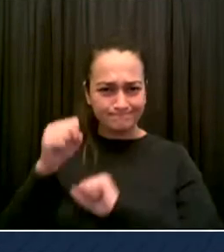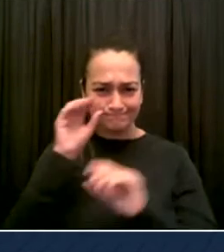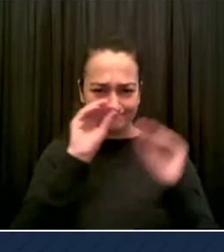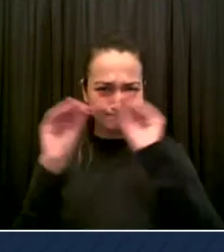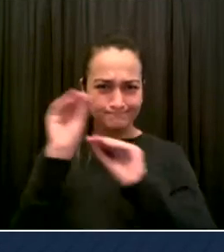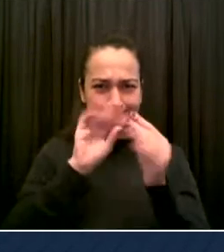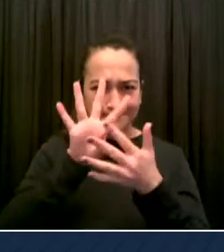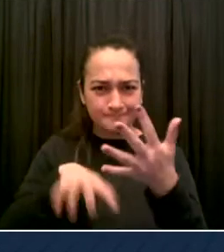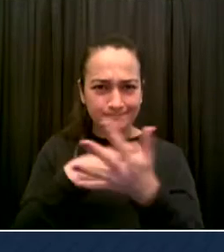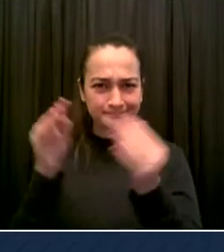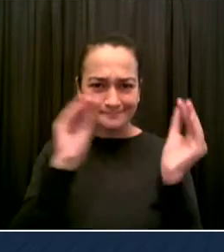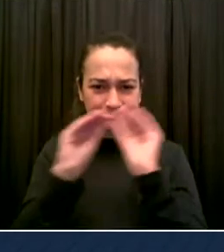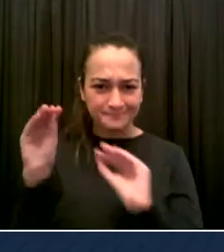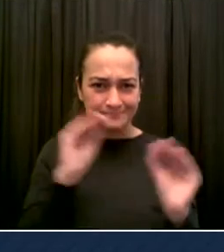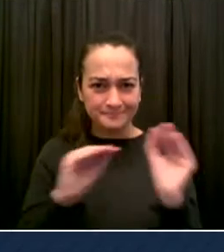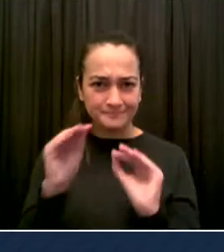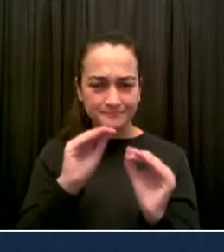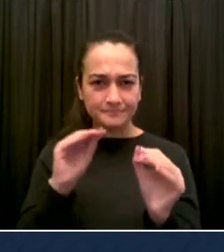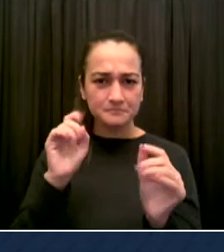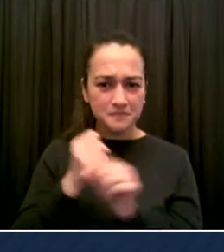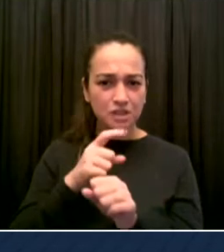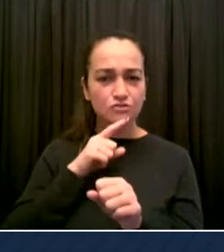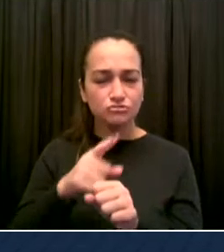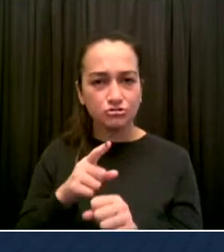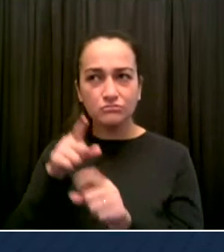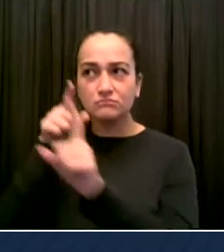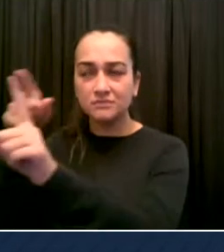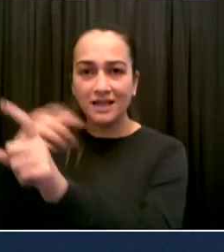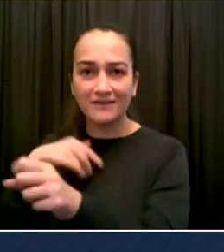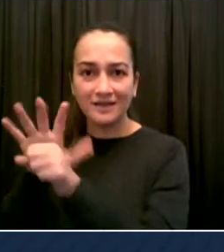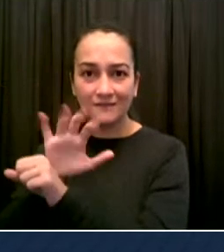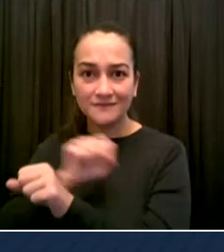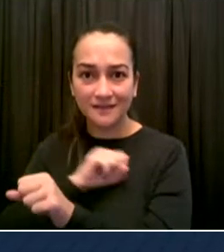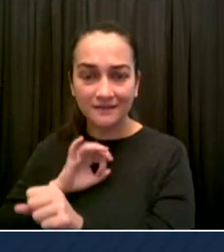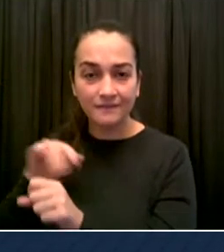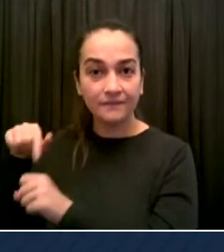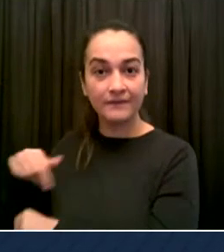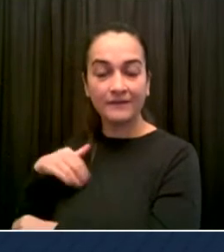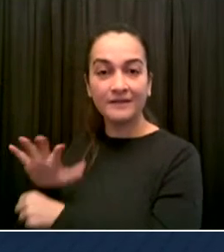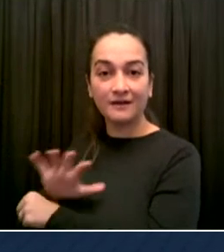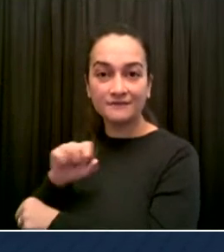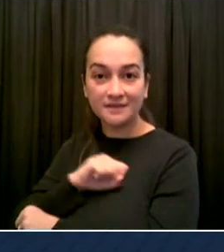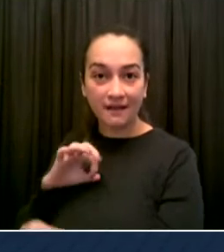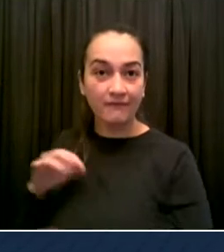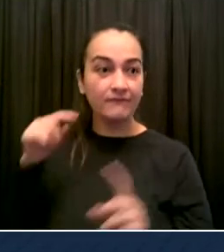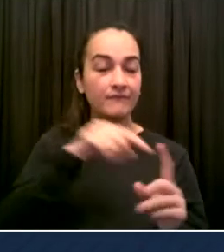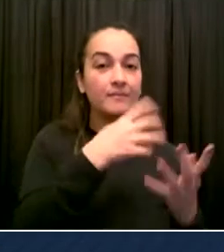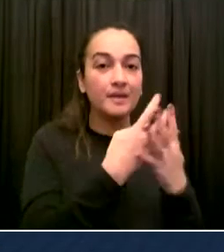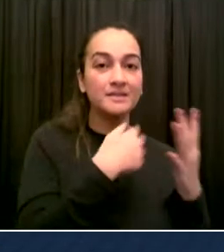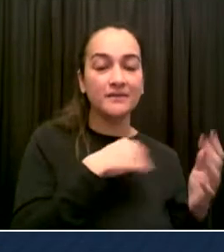SPACE. WE NOW NEED TO OPEN UP CLINIC SPACES THAT ARE CURRENTLY